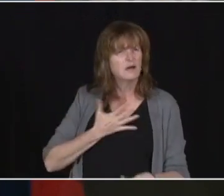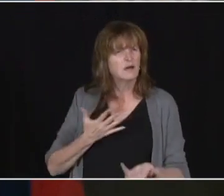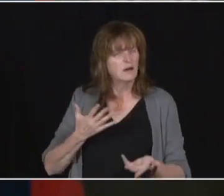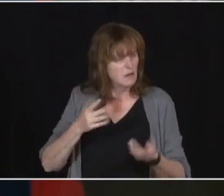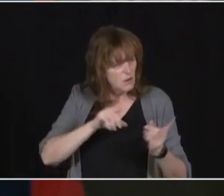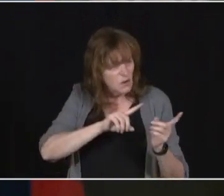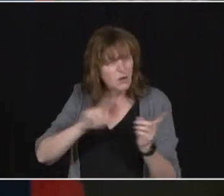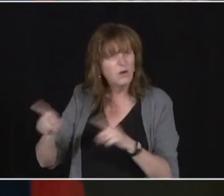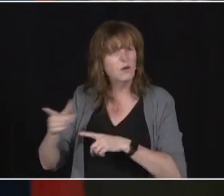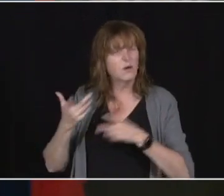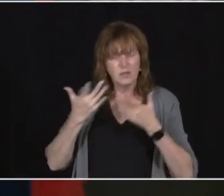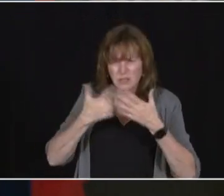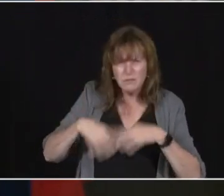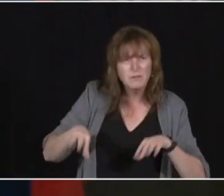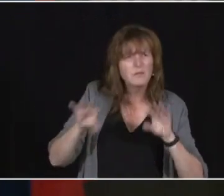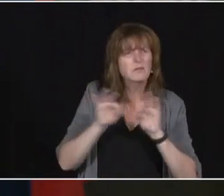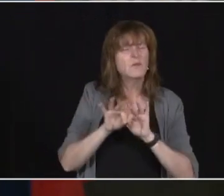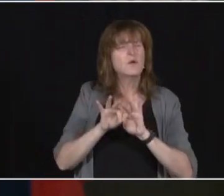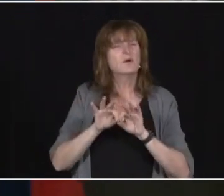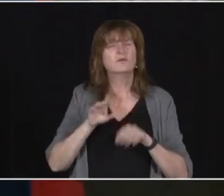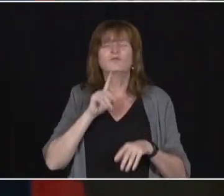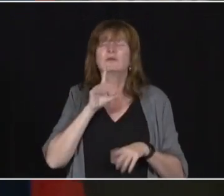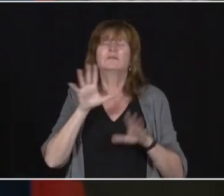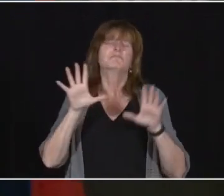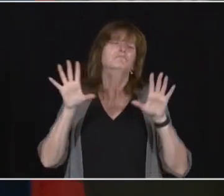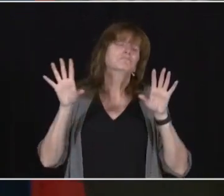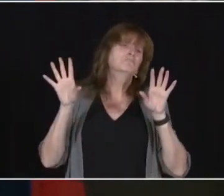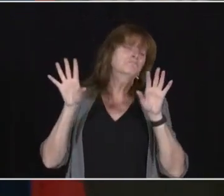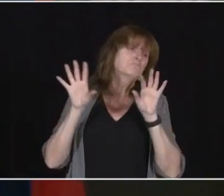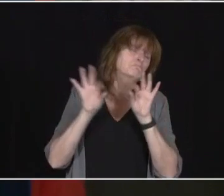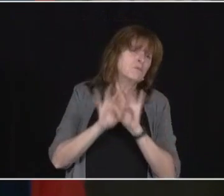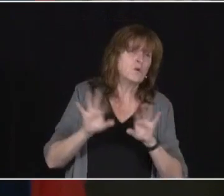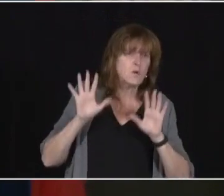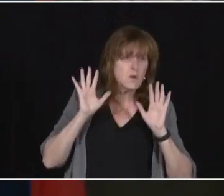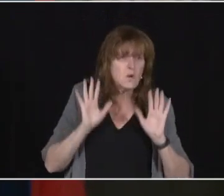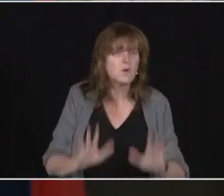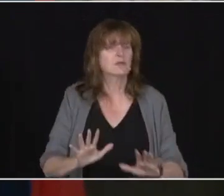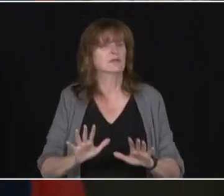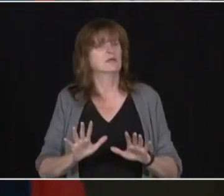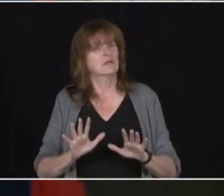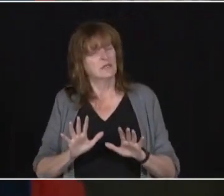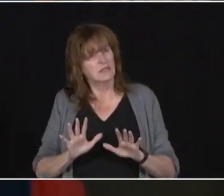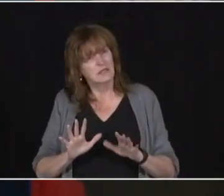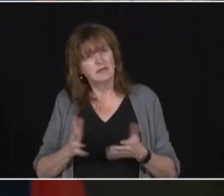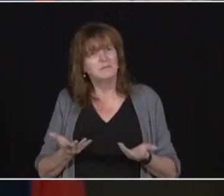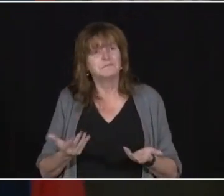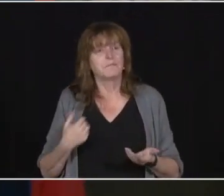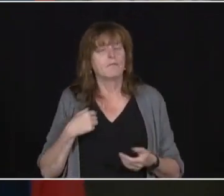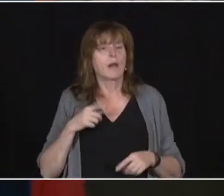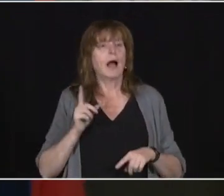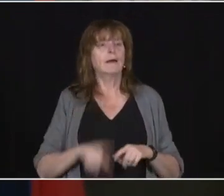It's absolutely critical. Outside of going in there and getting people there